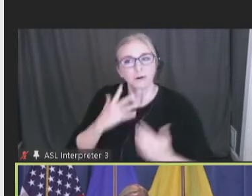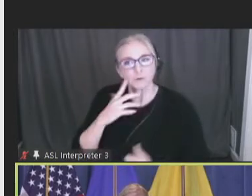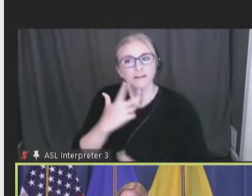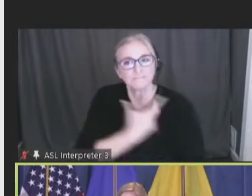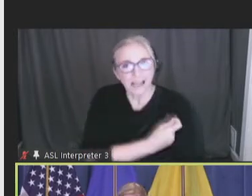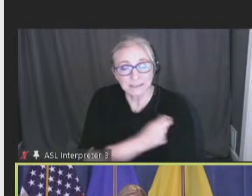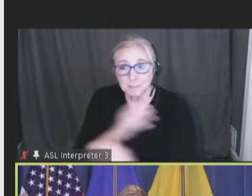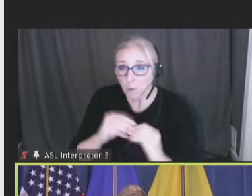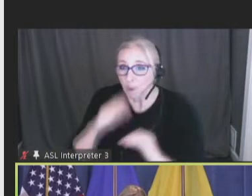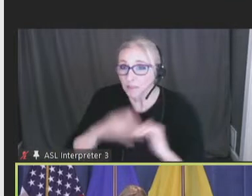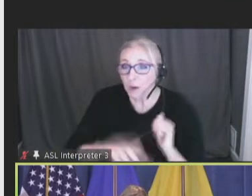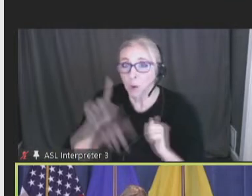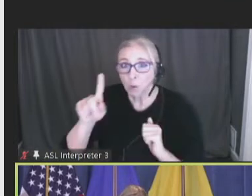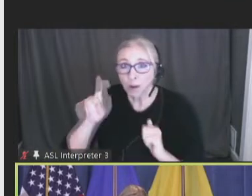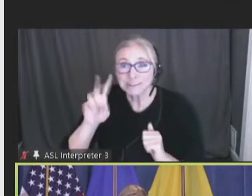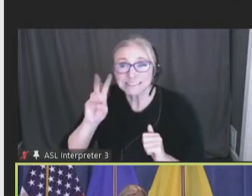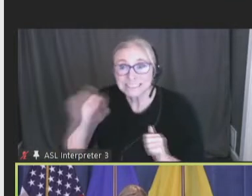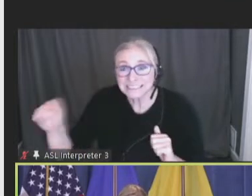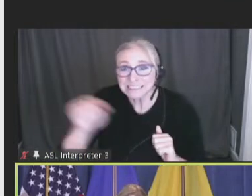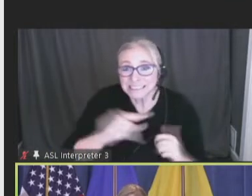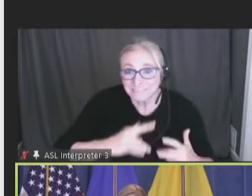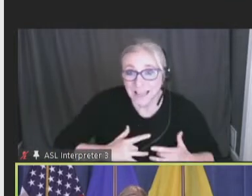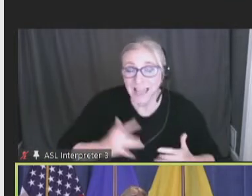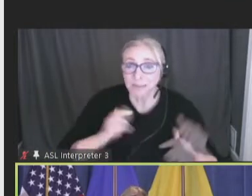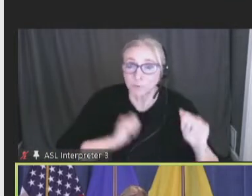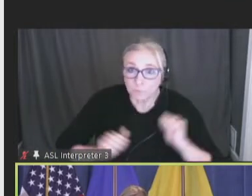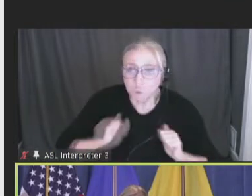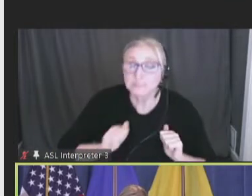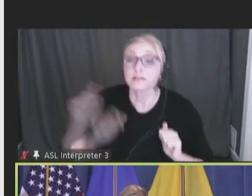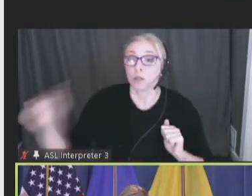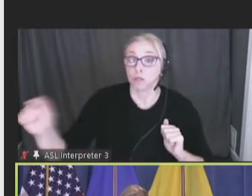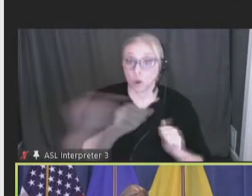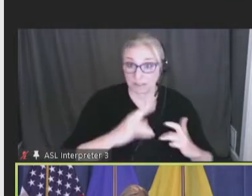more than 160 events and performances. And at those events and performances,